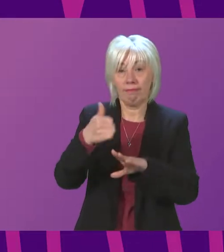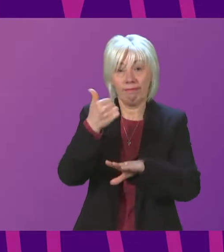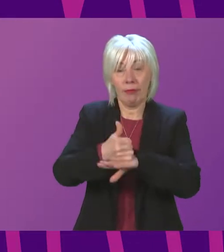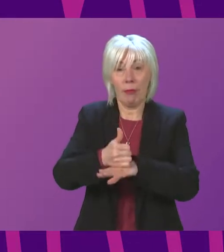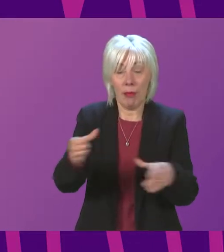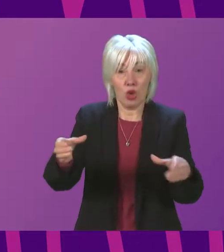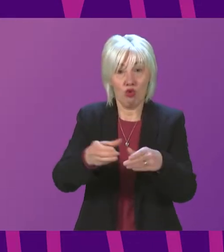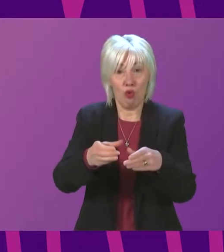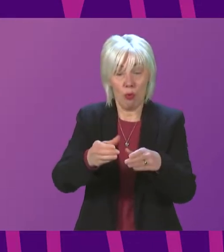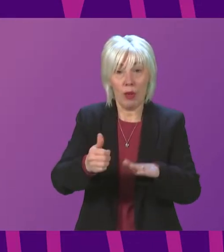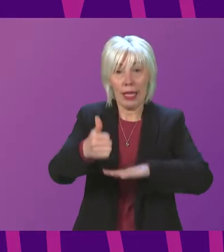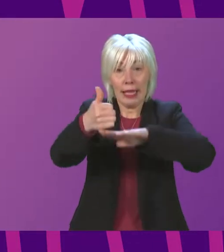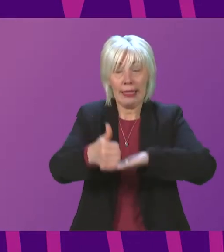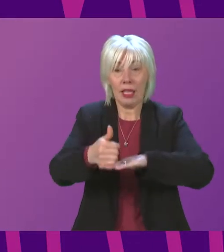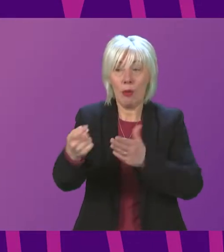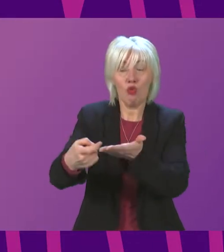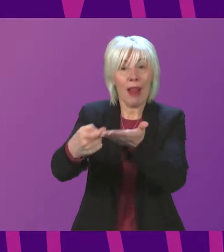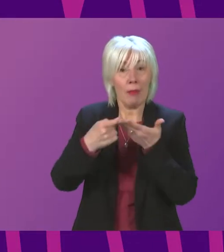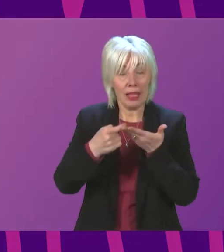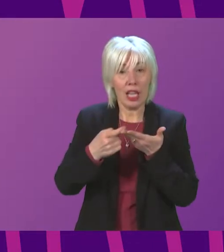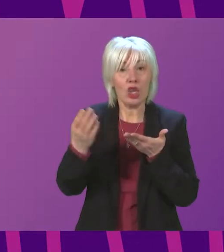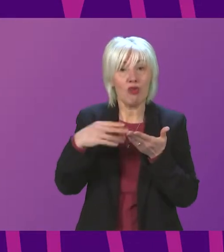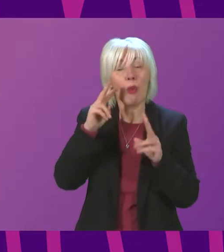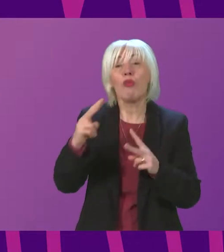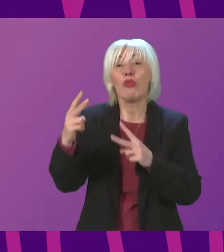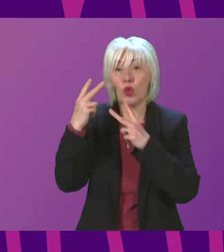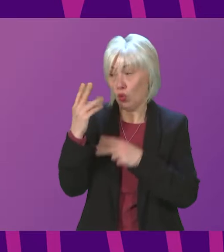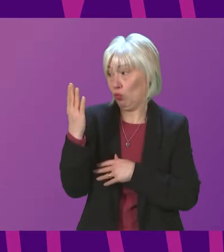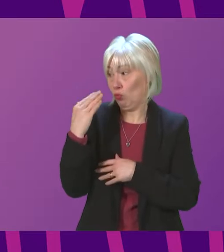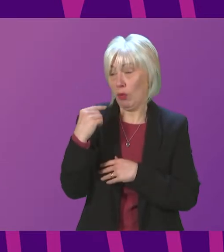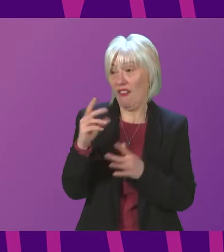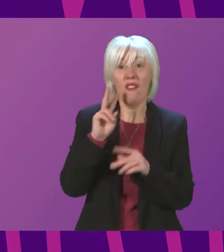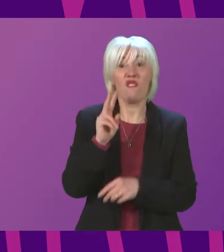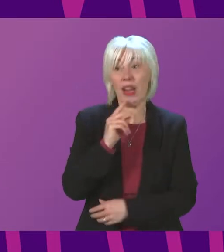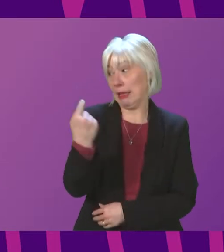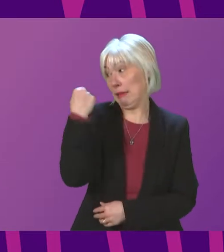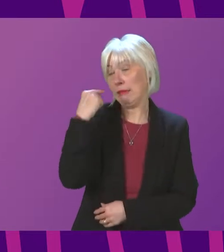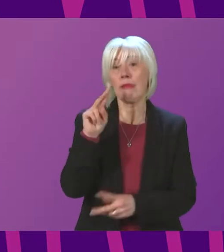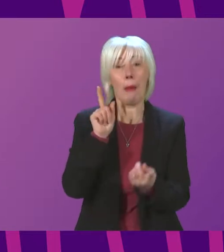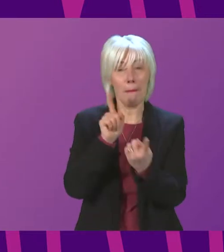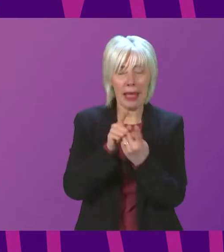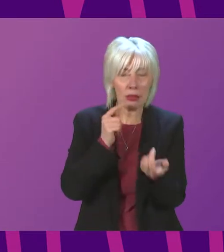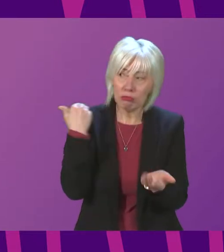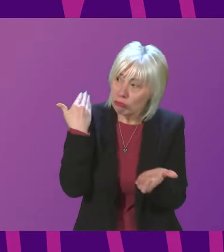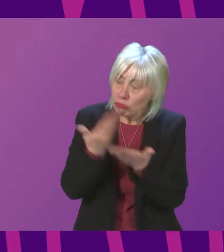the implementation group was established to take forward the recommendations of the review. It met most recently last Friday, to discuss the progress that has been made so far and